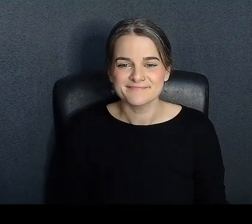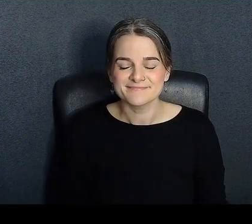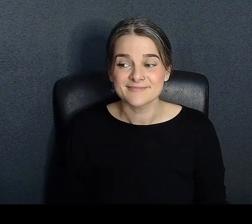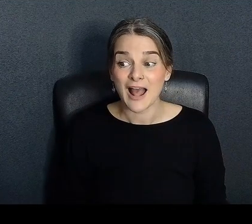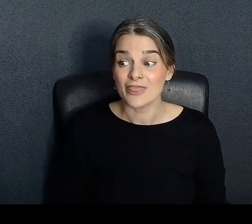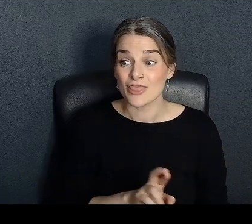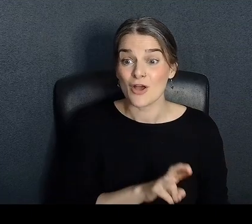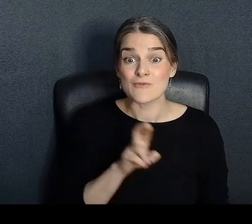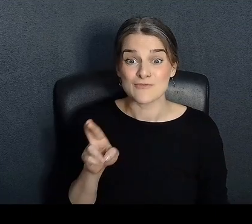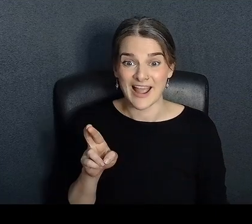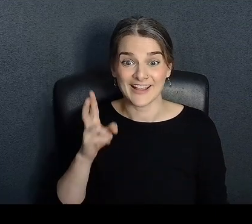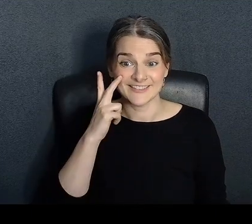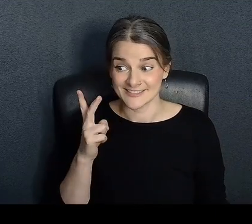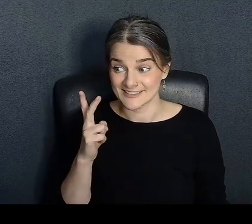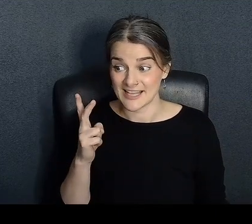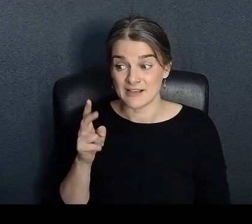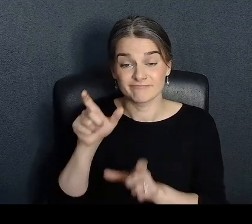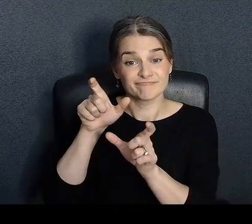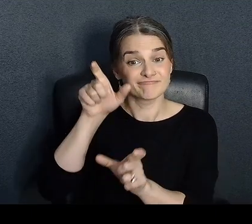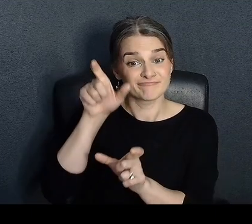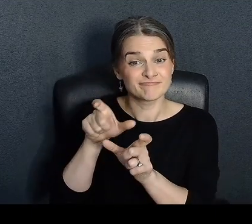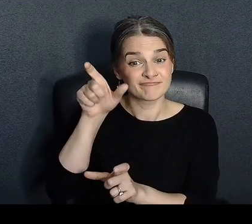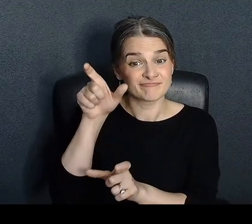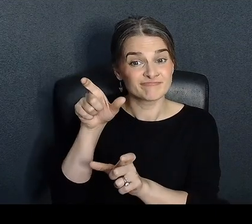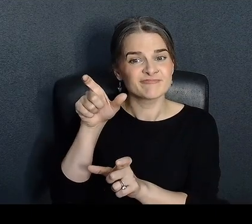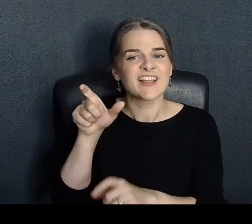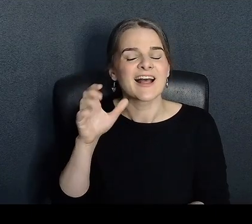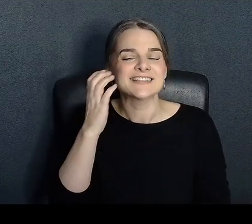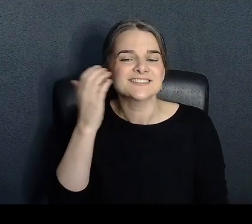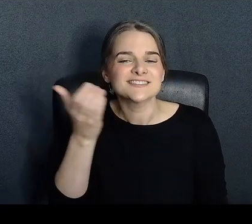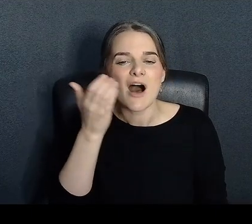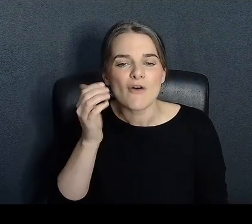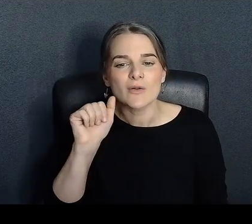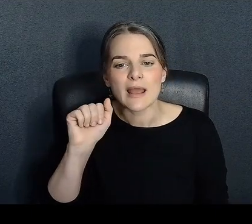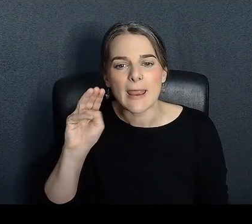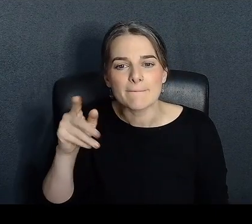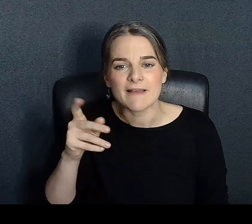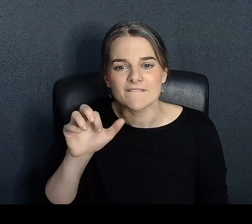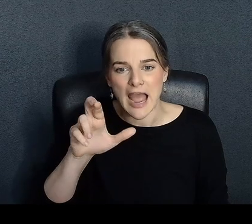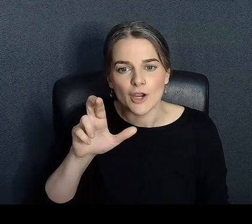And you'll notice that it kind of resembles a handset.